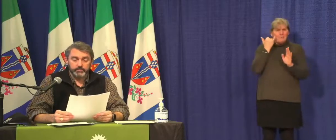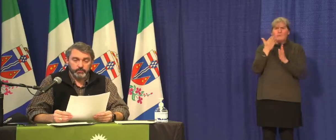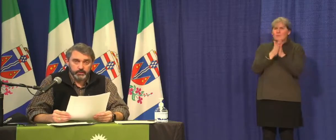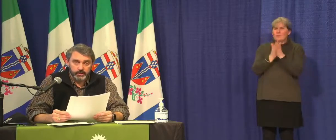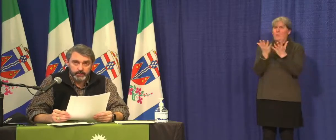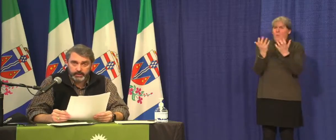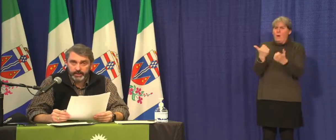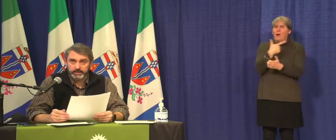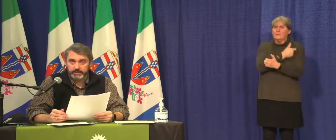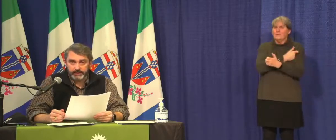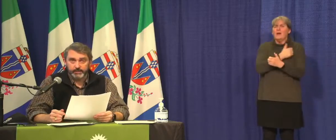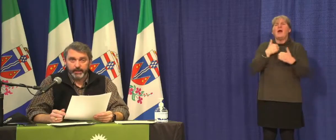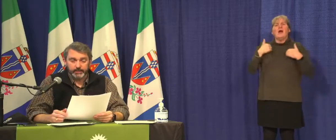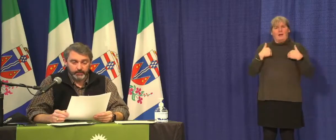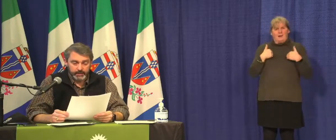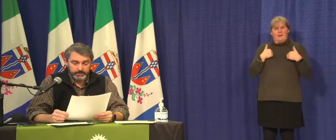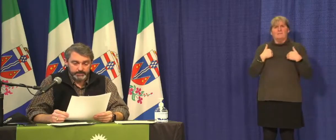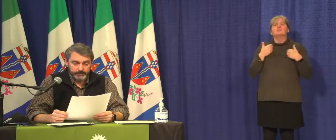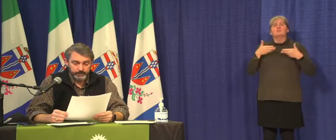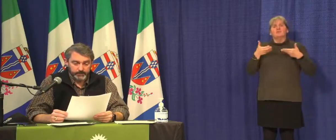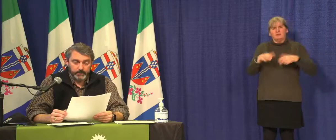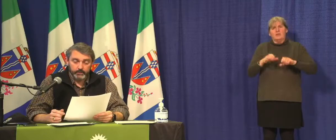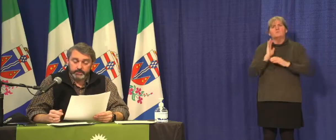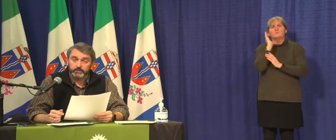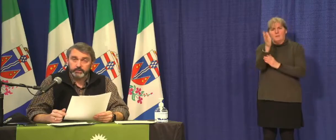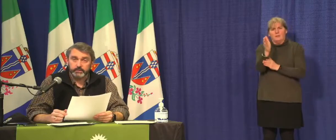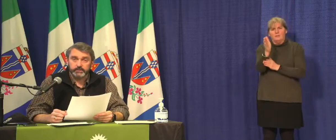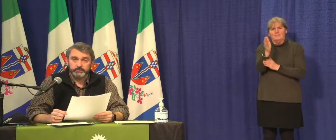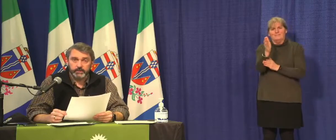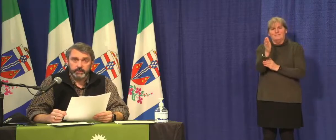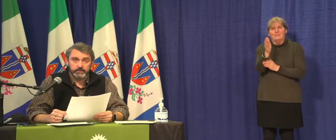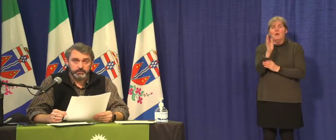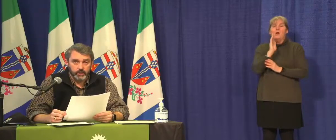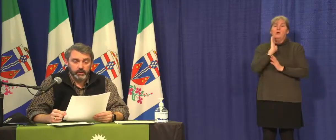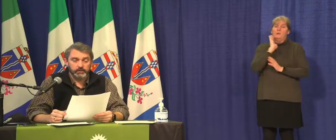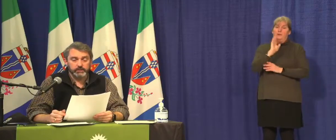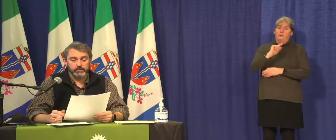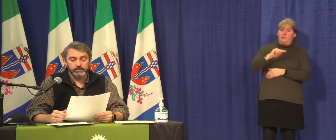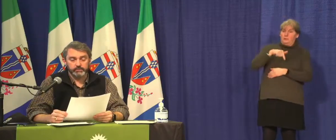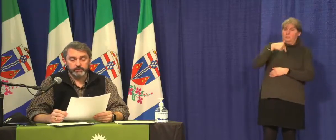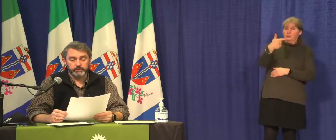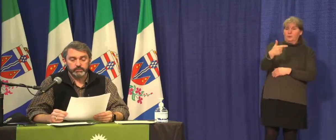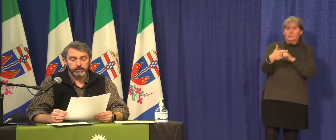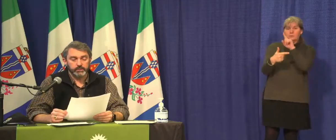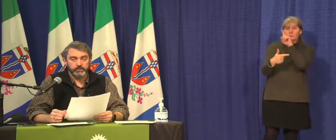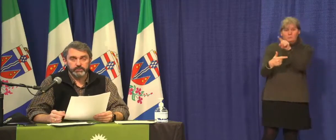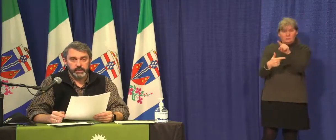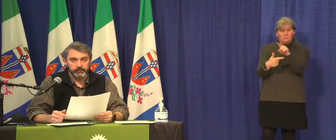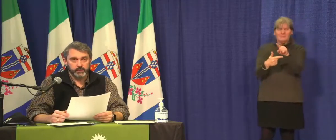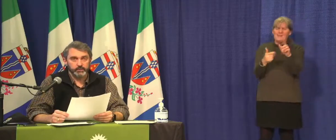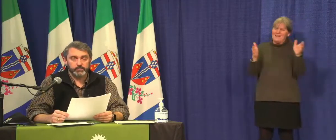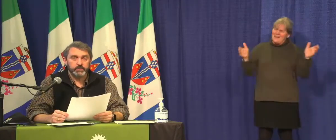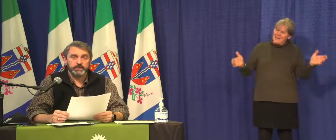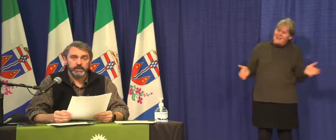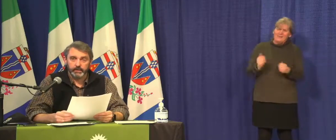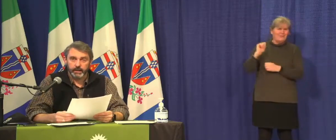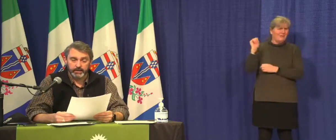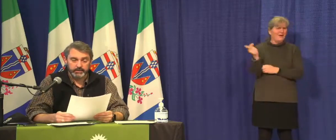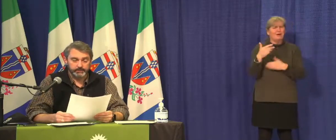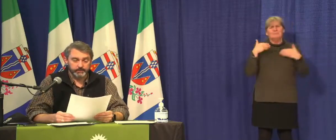Everyone who wants to be immunized will get a chance in the upcoming weeks. When it is your turn, I strongly at urge you and I am encouraging